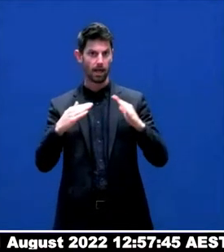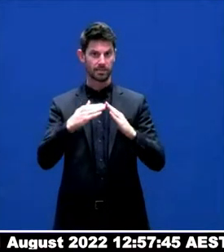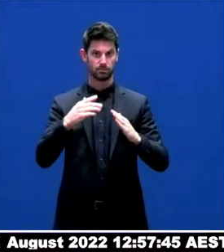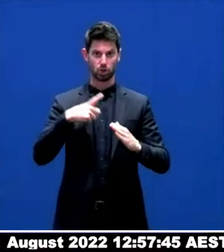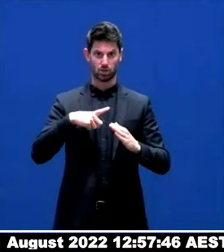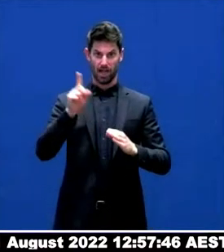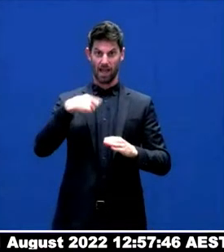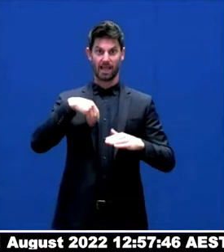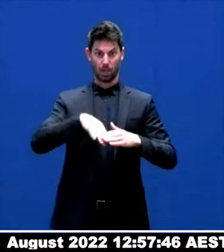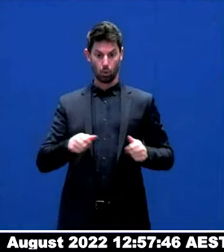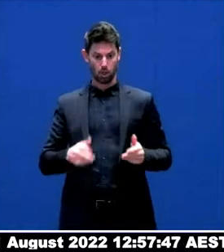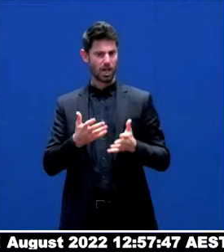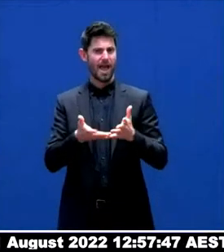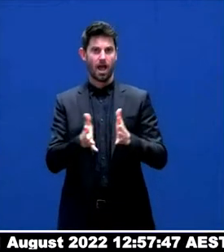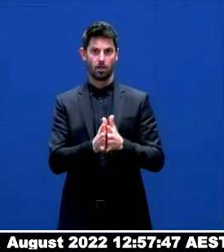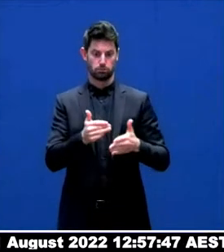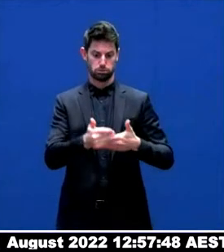get the doorways widened? What does the person have to do?